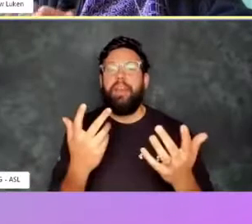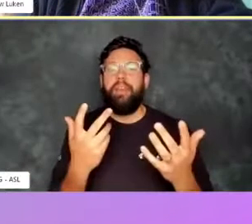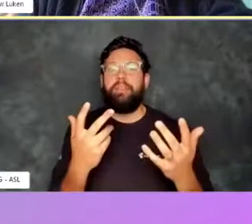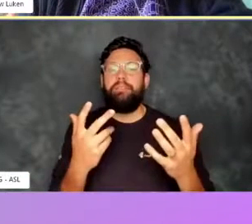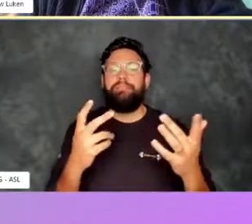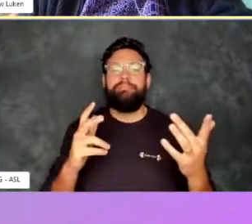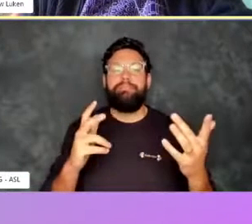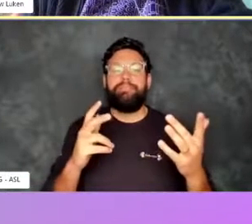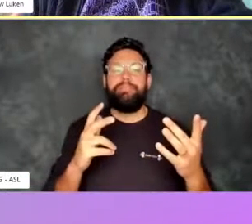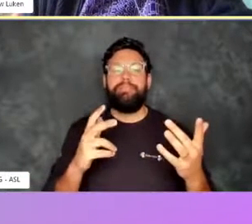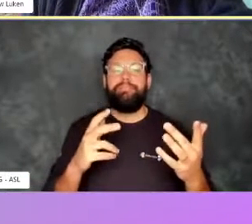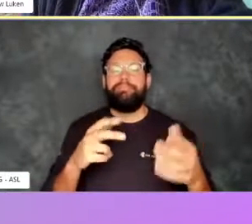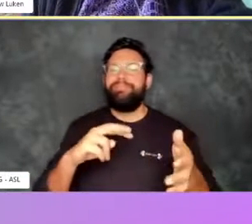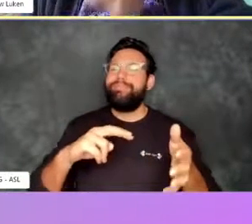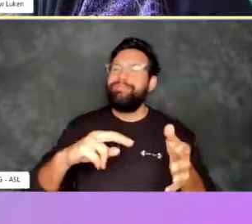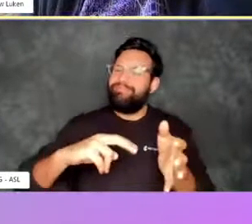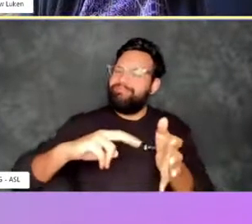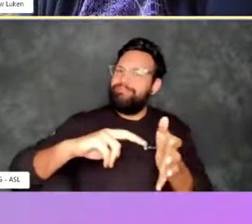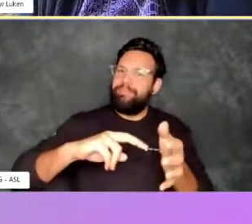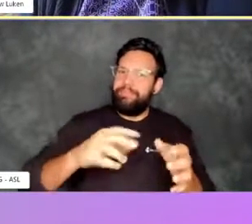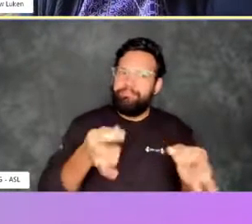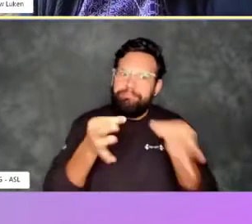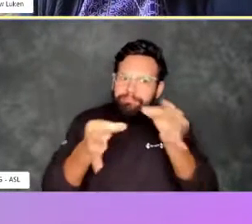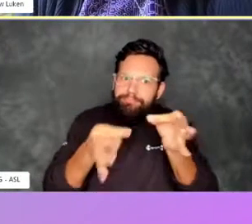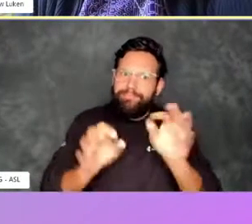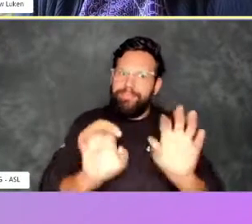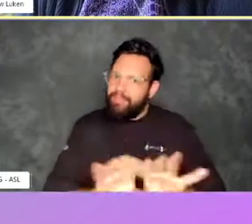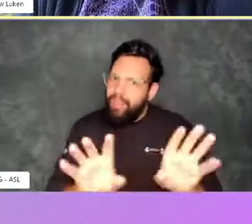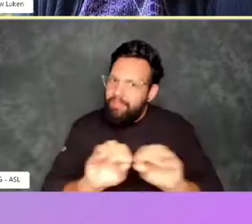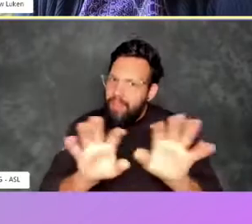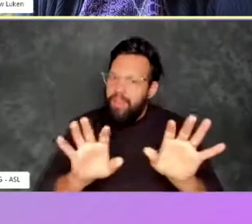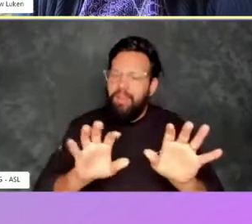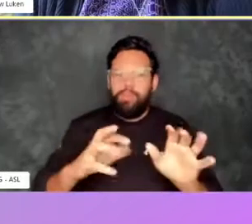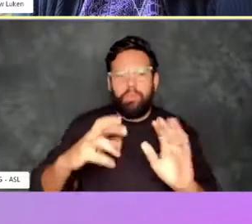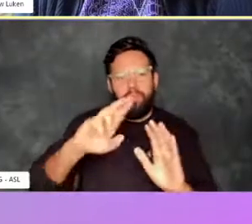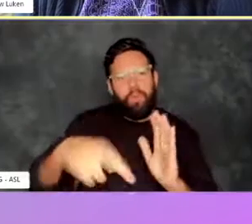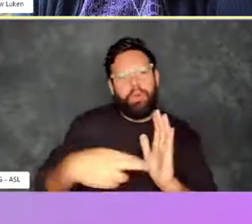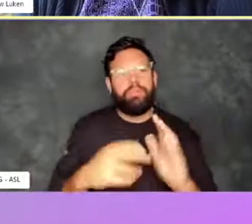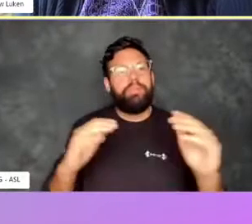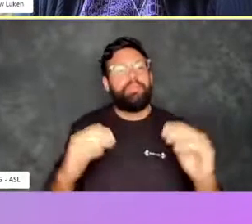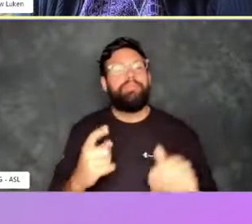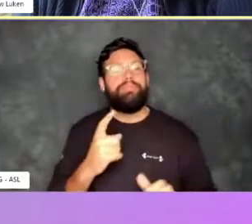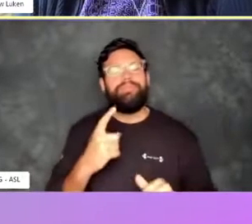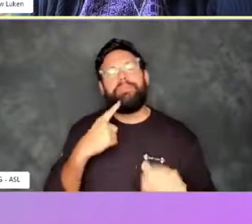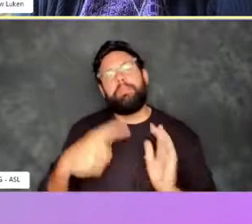about the all name value. This one is overlooked by many